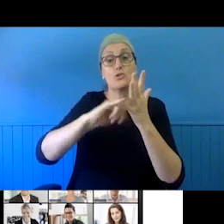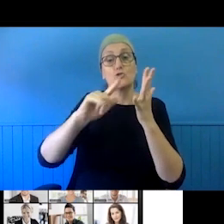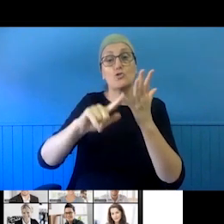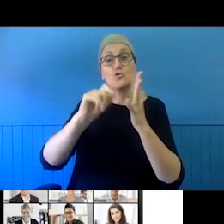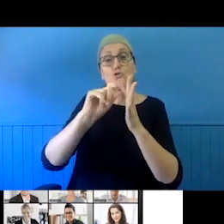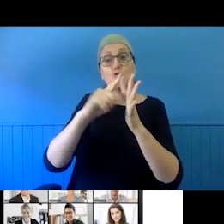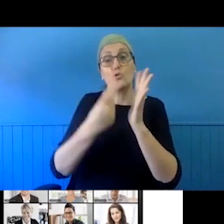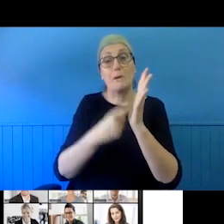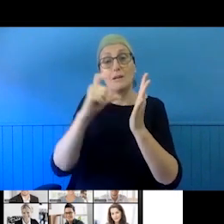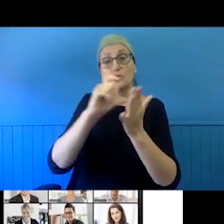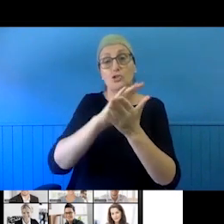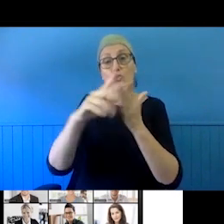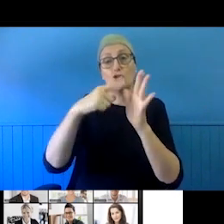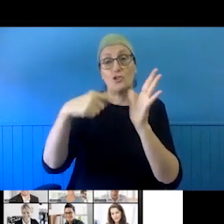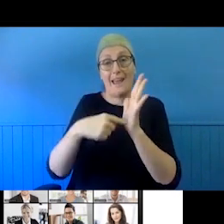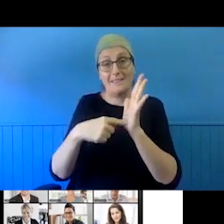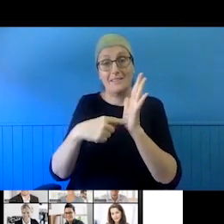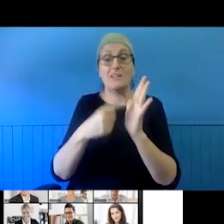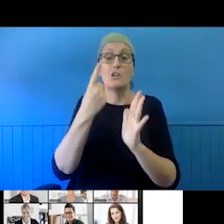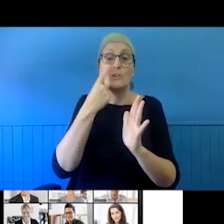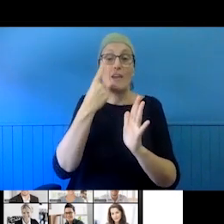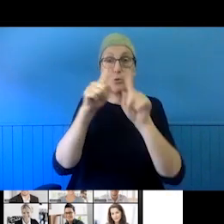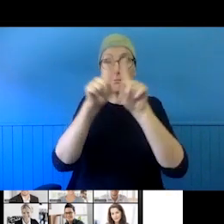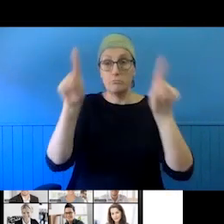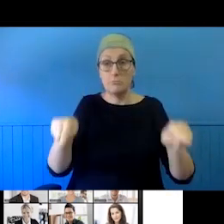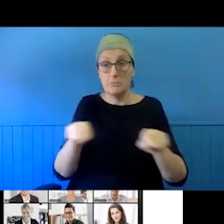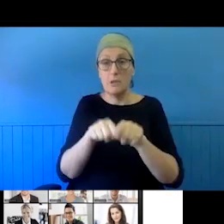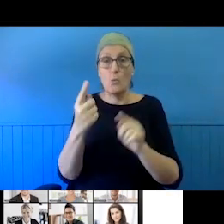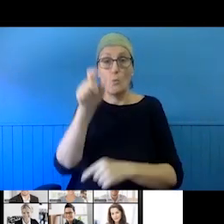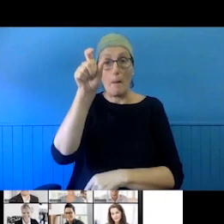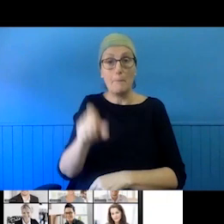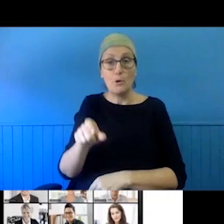a livestream, and a bit like on Zoom, people can ask questions. If